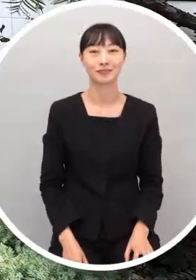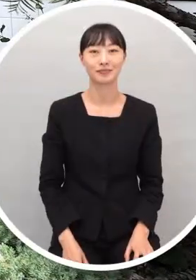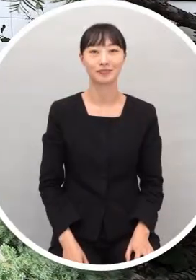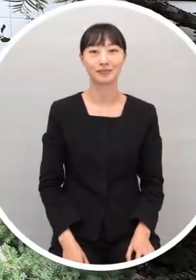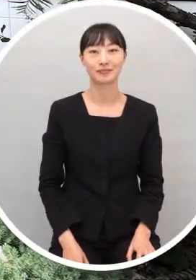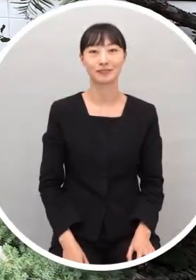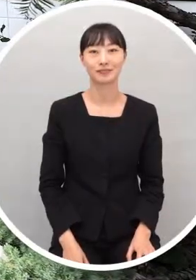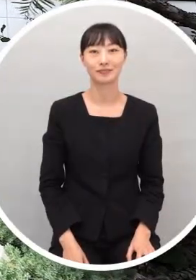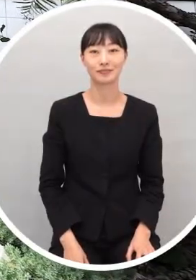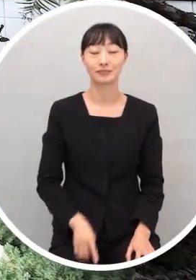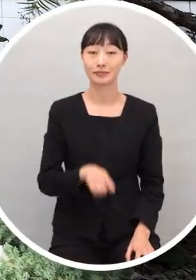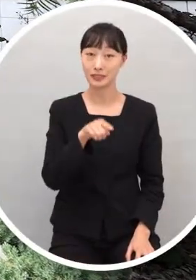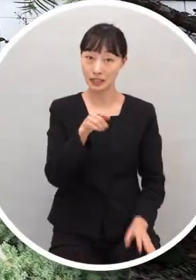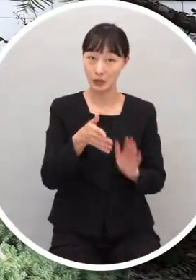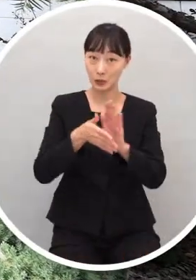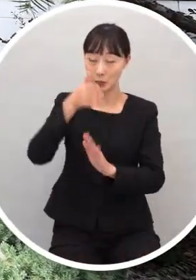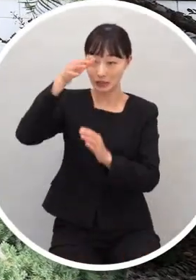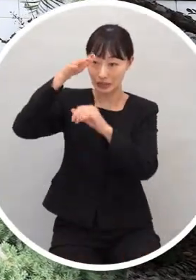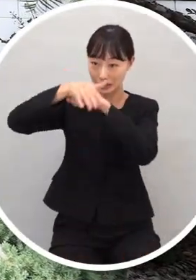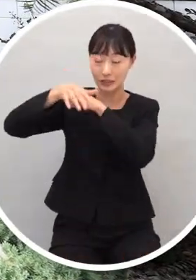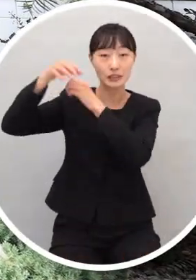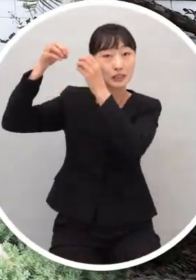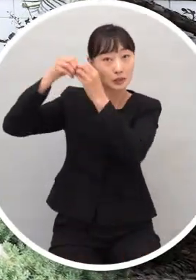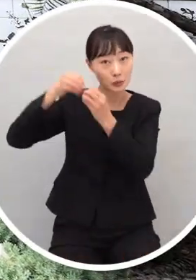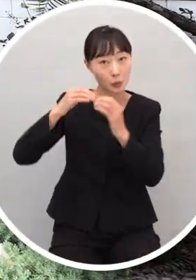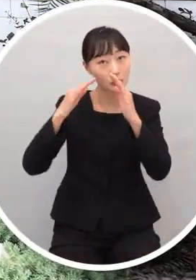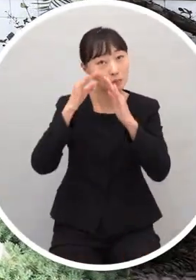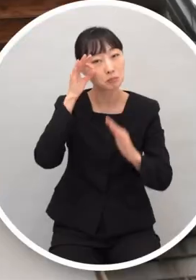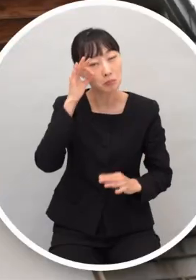These dosi hanok have several distinct features.